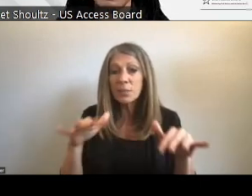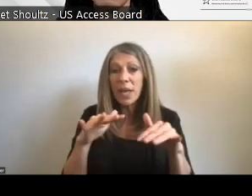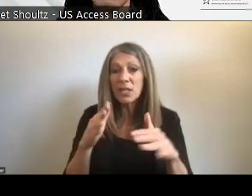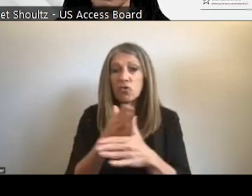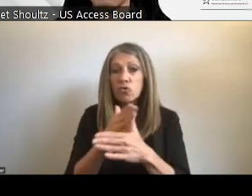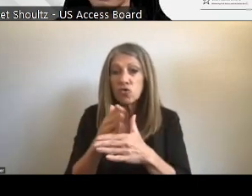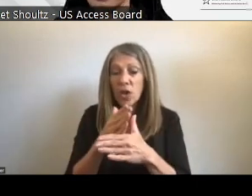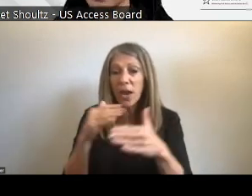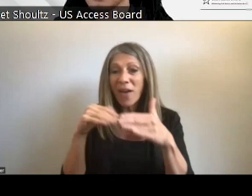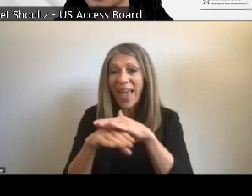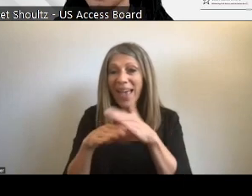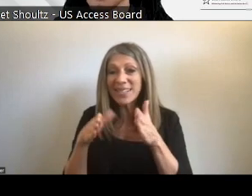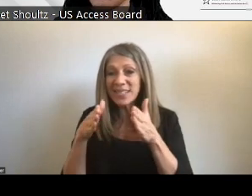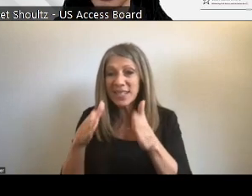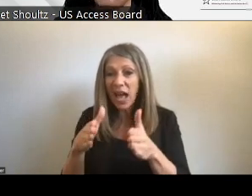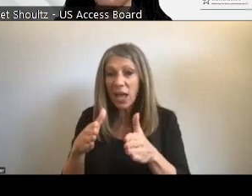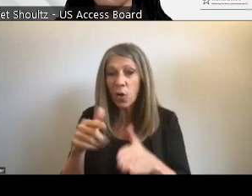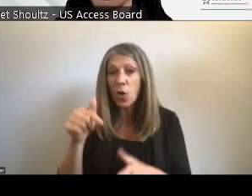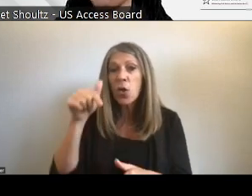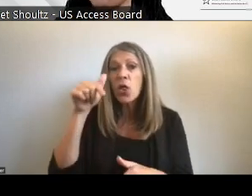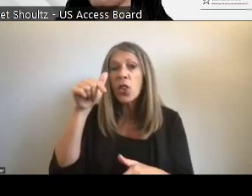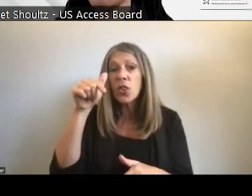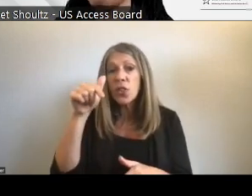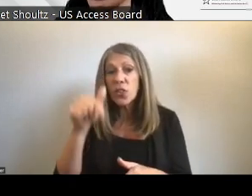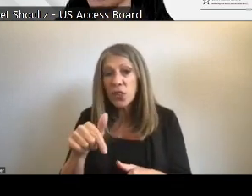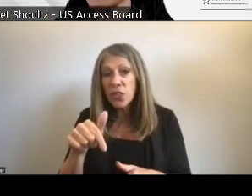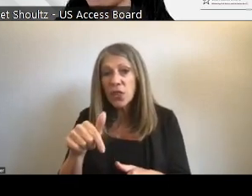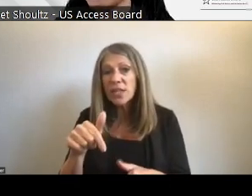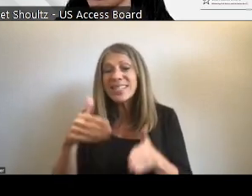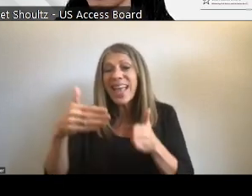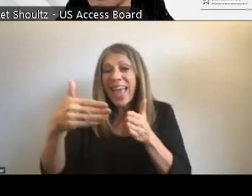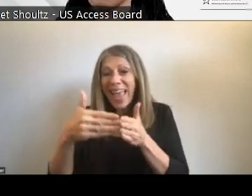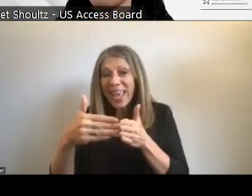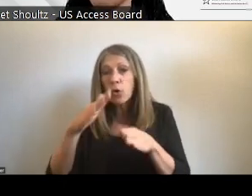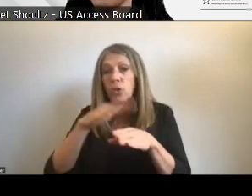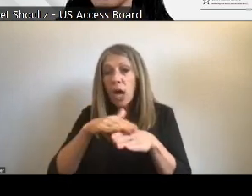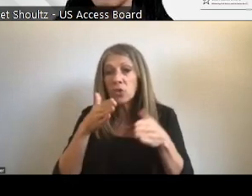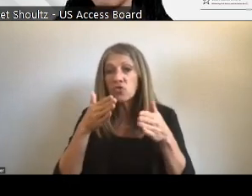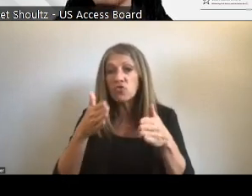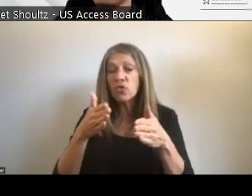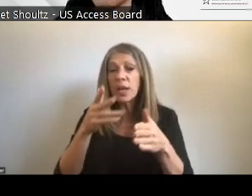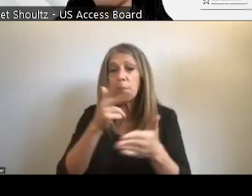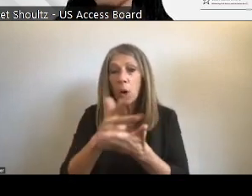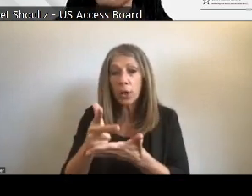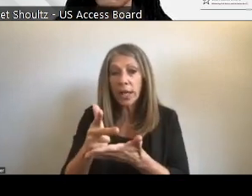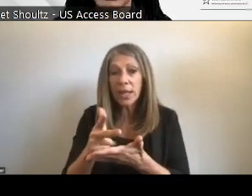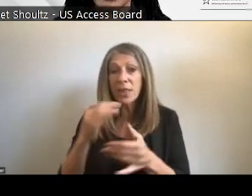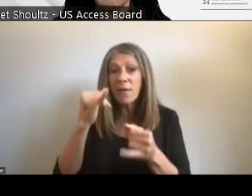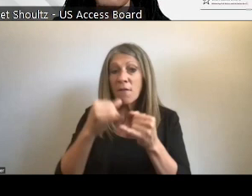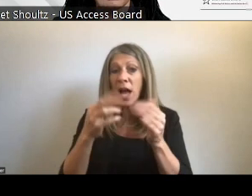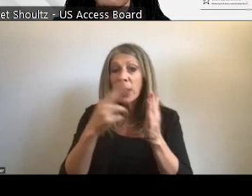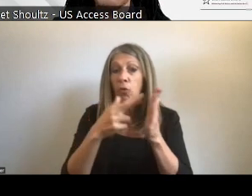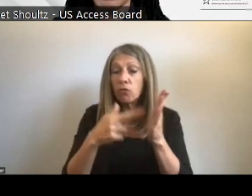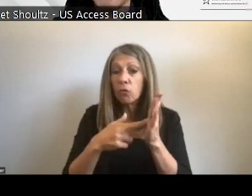an access aisle, again this is for angled on-street parking spaces. In the final rule, we have specified